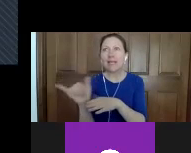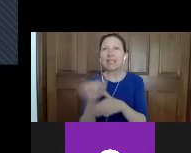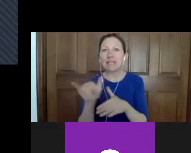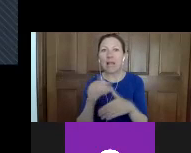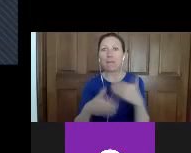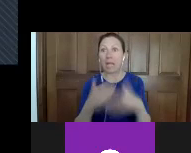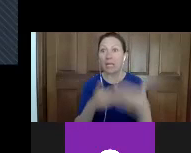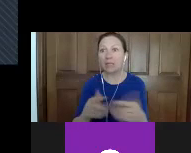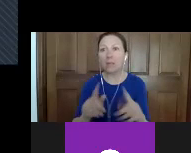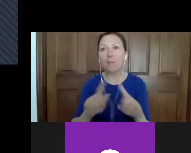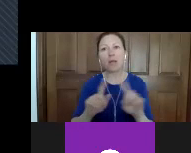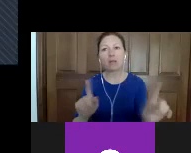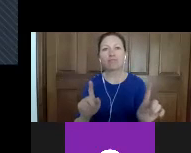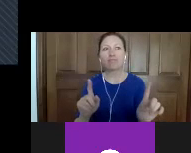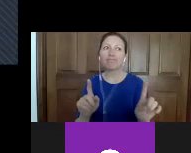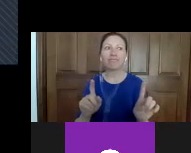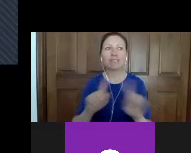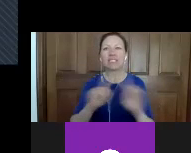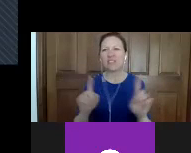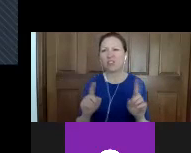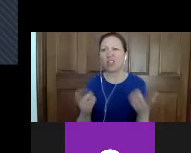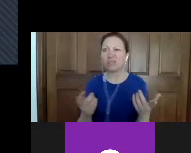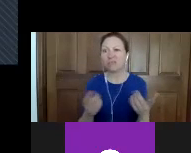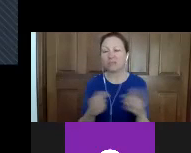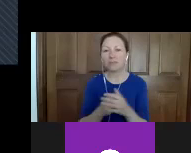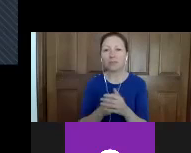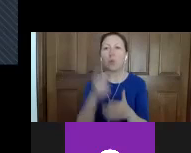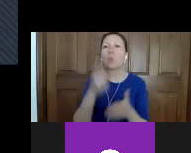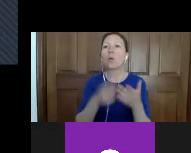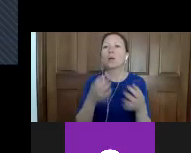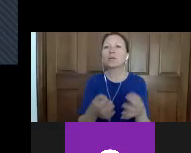employers when we're consulting with them, what is more important, is it the outcome